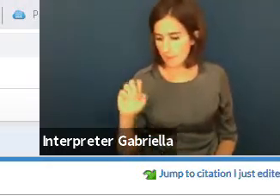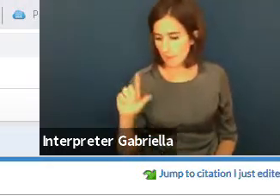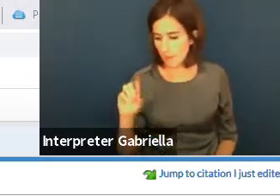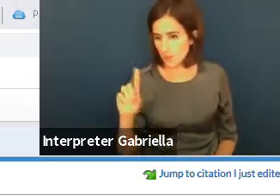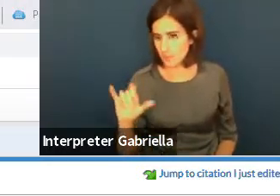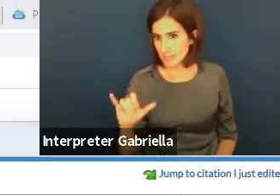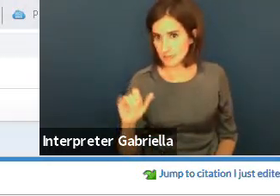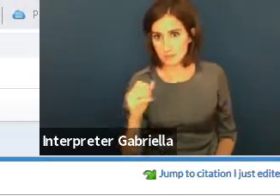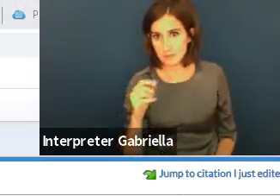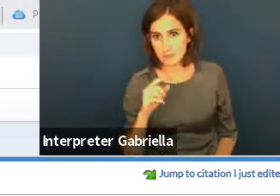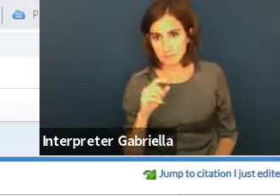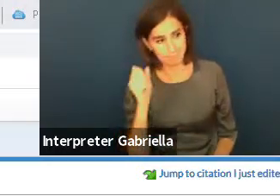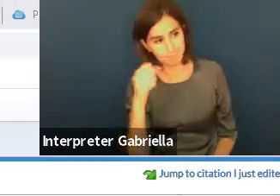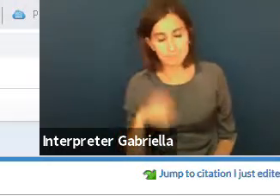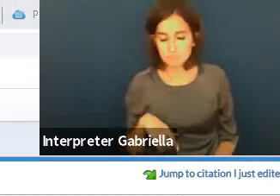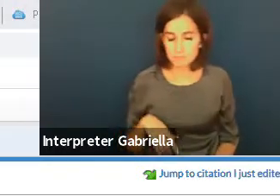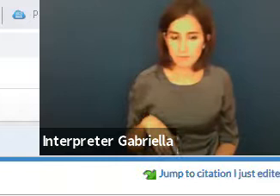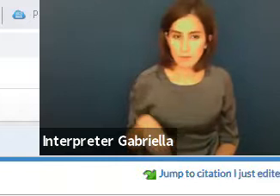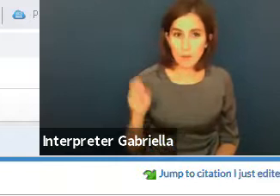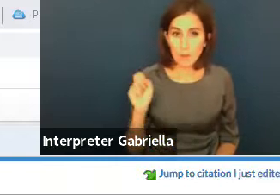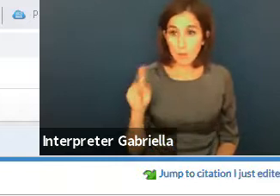Linda Kobashigawa: Yeah, so Linda Kobashigawa: So yeah, new tools makes it